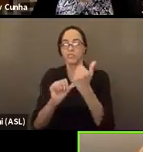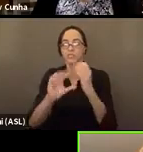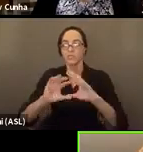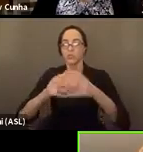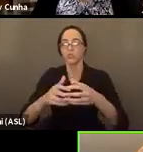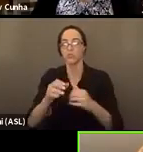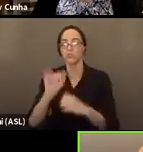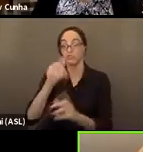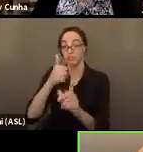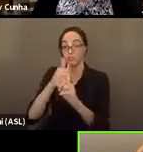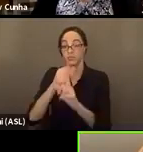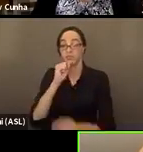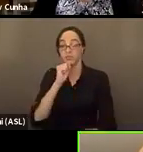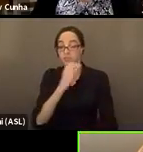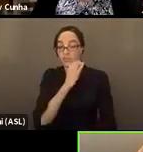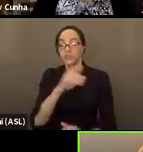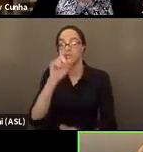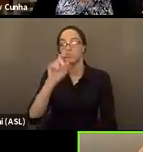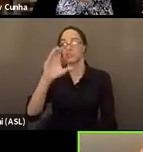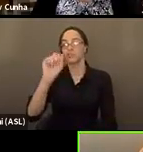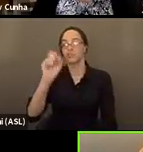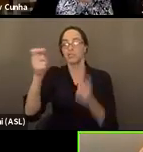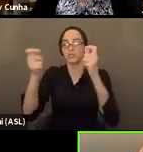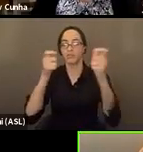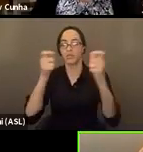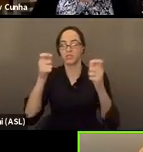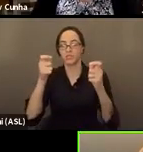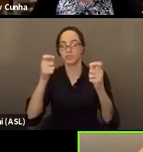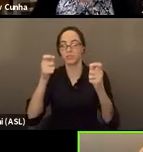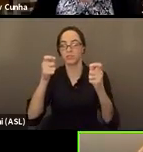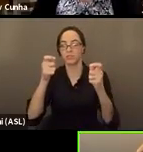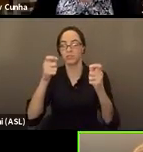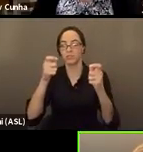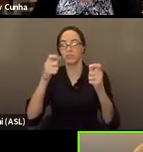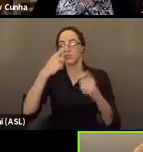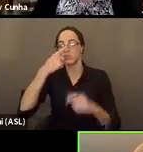assistance this is the line to call so could you mention that paul and we'll put it in the